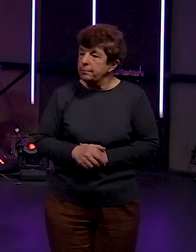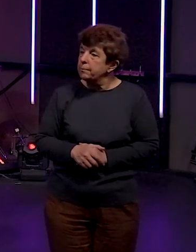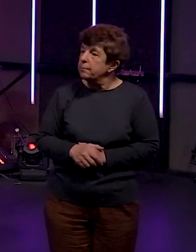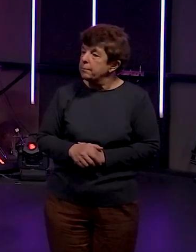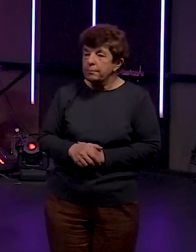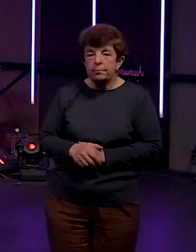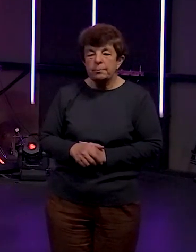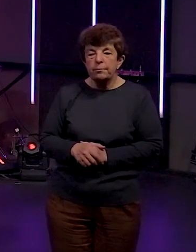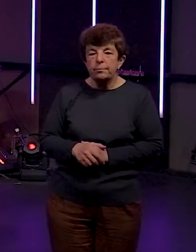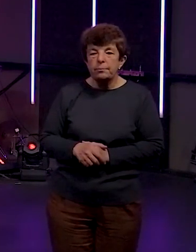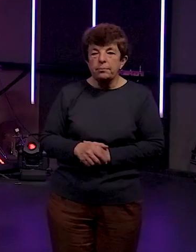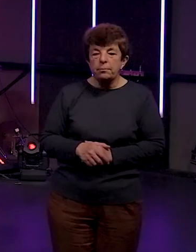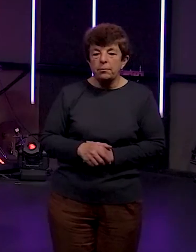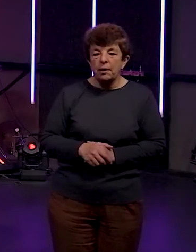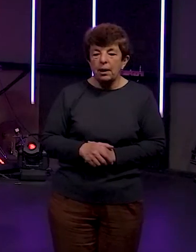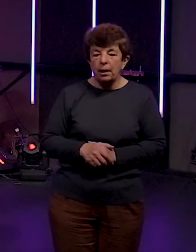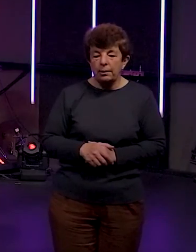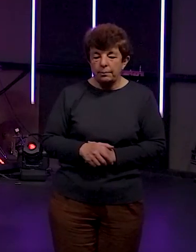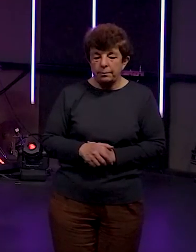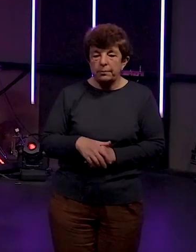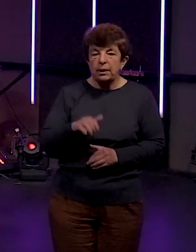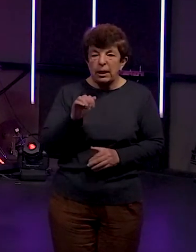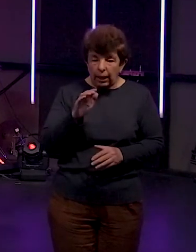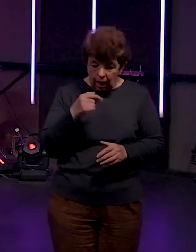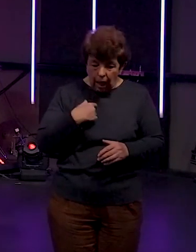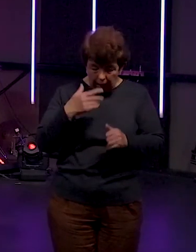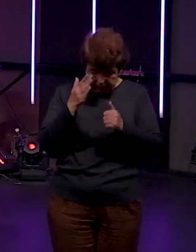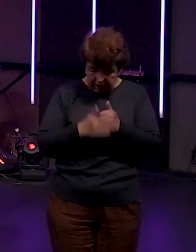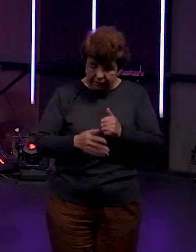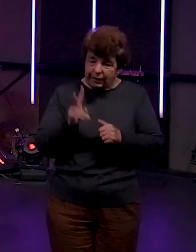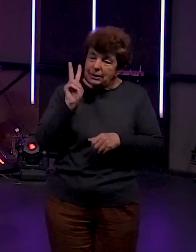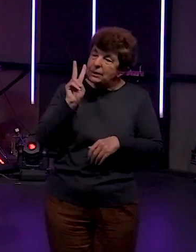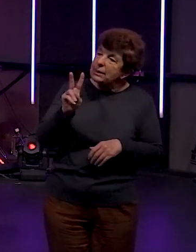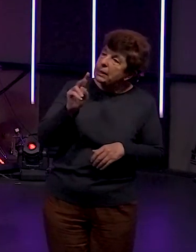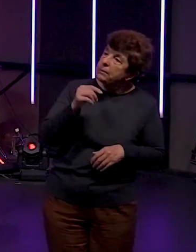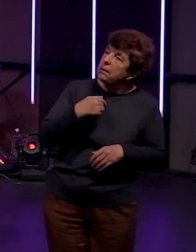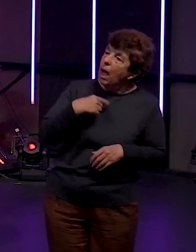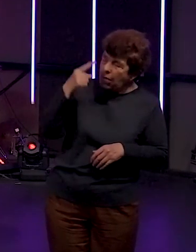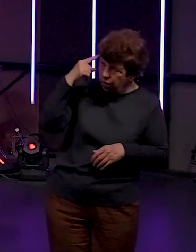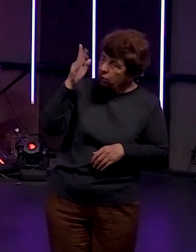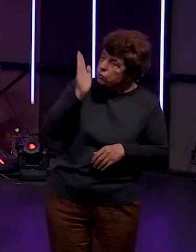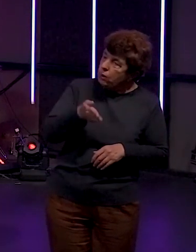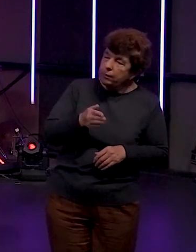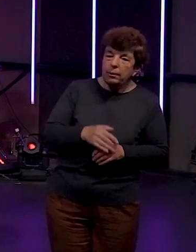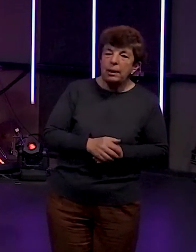And although I had never seen it I guessed immediately that this was